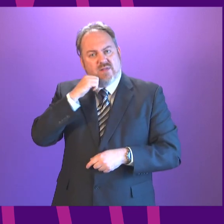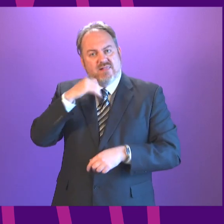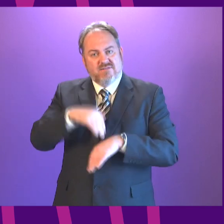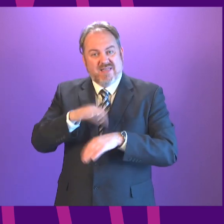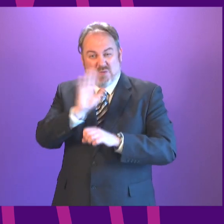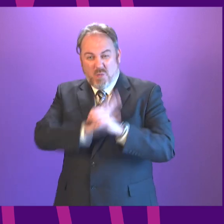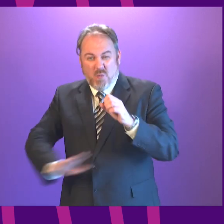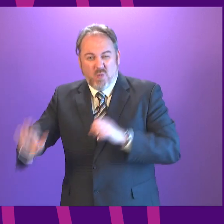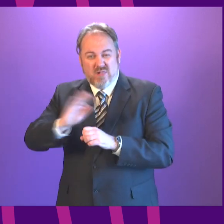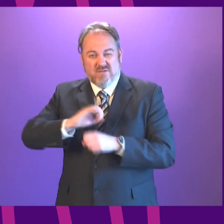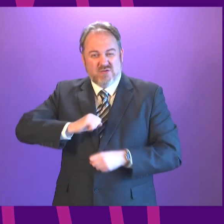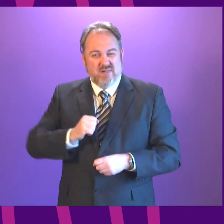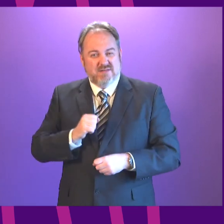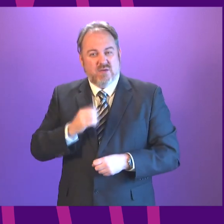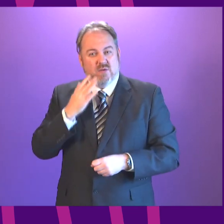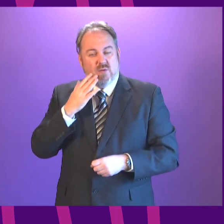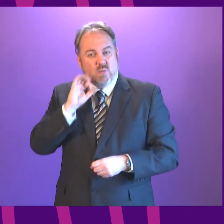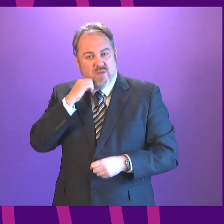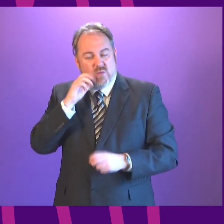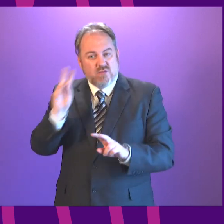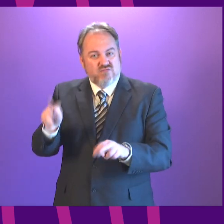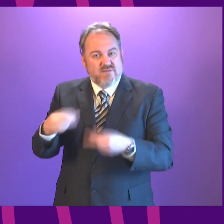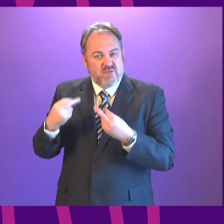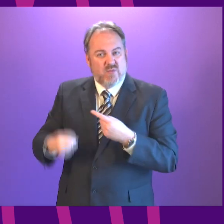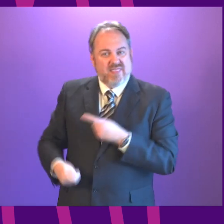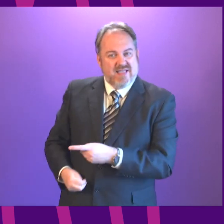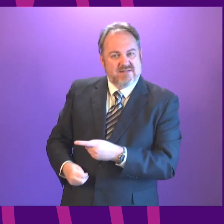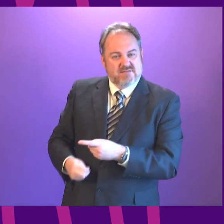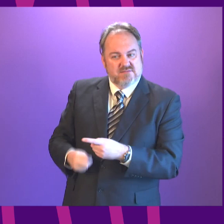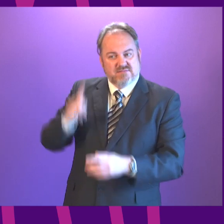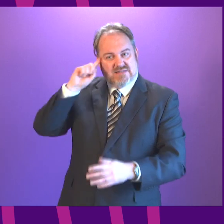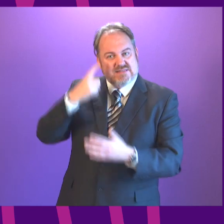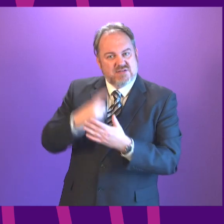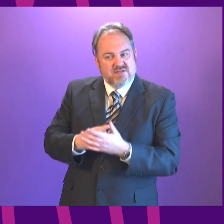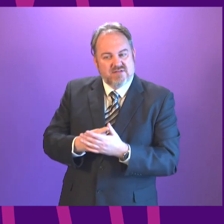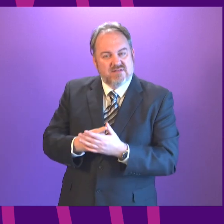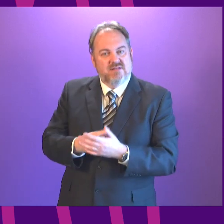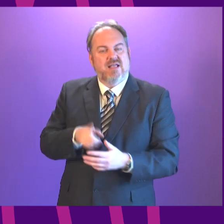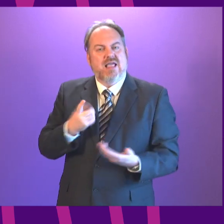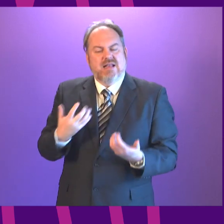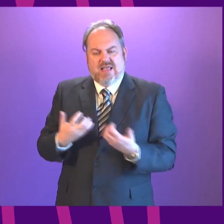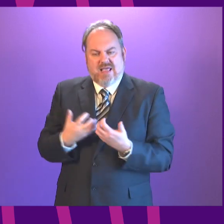boxing day? Will she confirm the criteria based on which the review will be conducted,